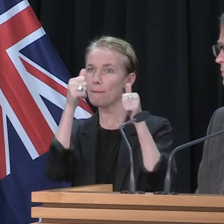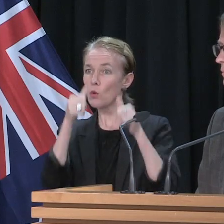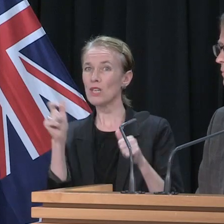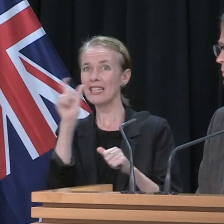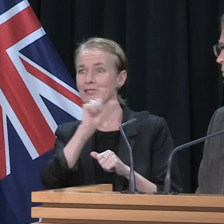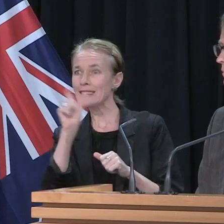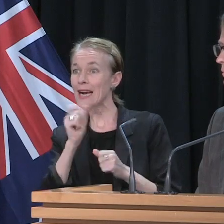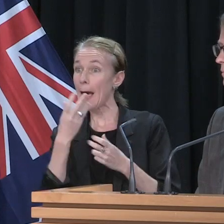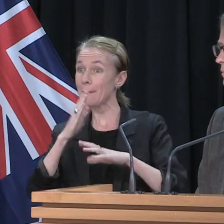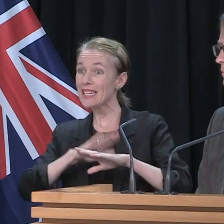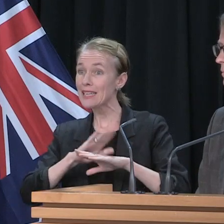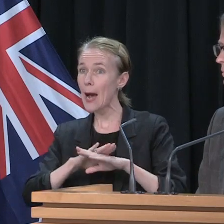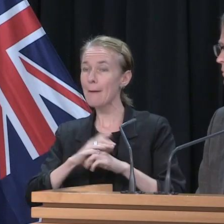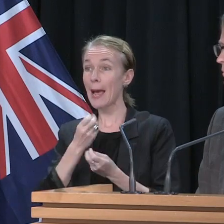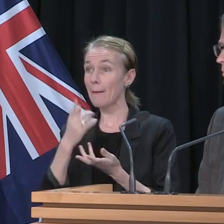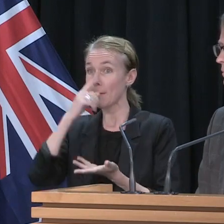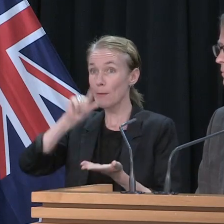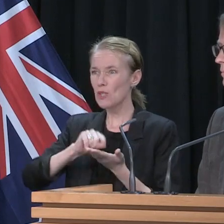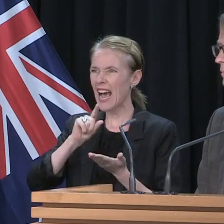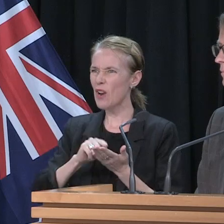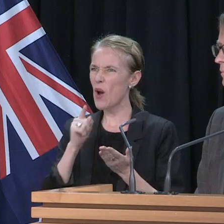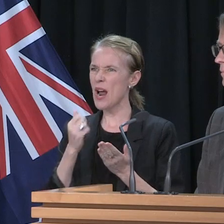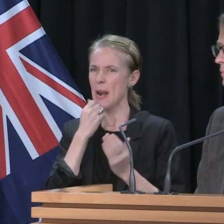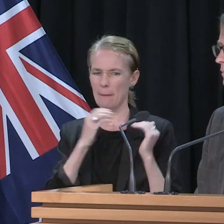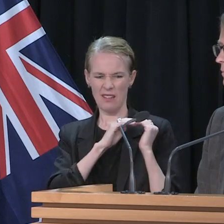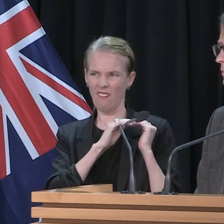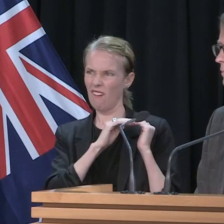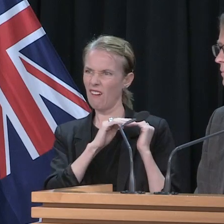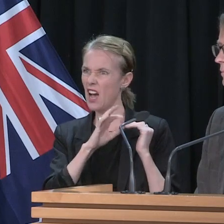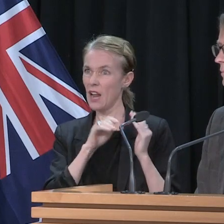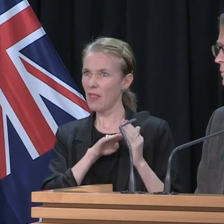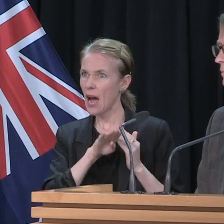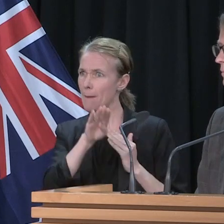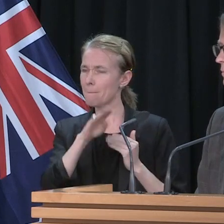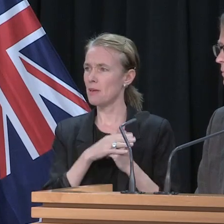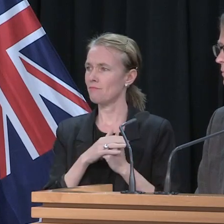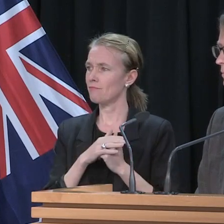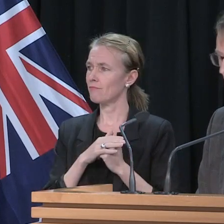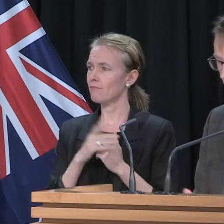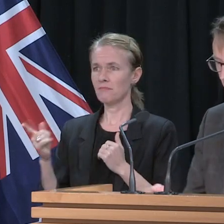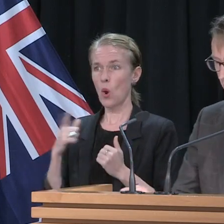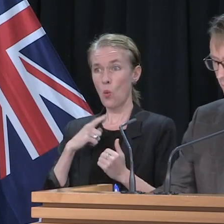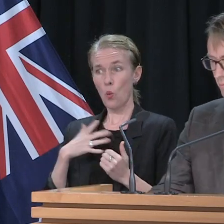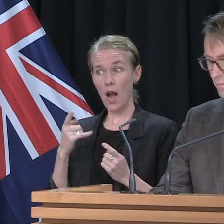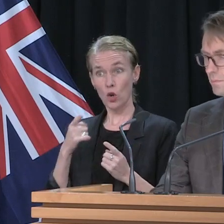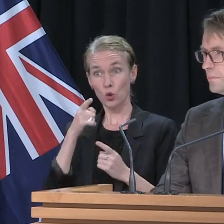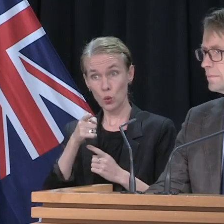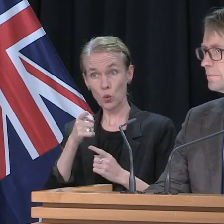poster scans daily has flatlined and new registrations of businesses have flatlined. (SPEAKS INDISTINCTLY) that not enough